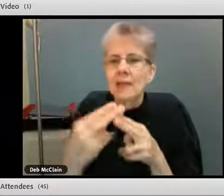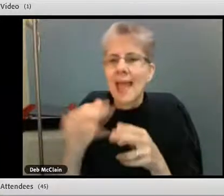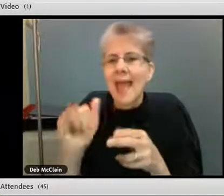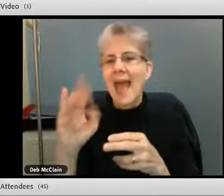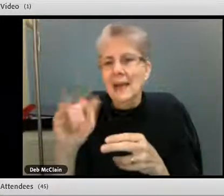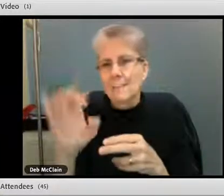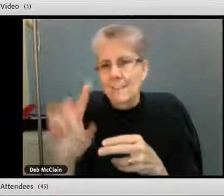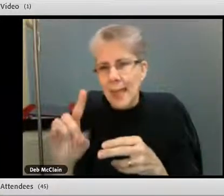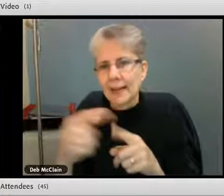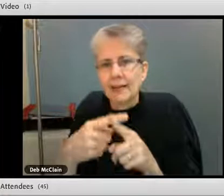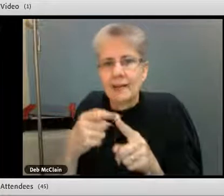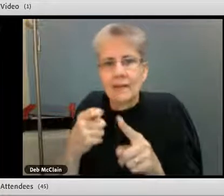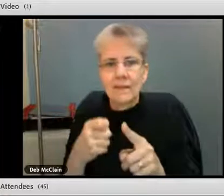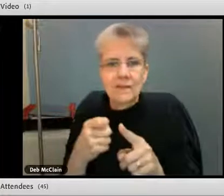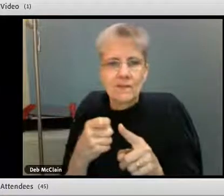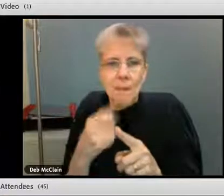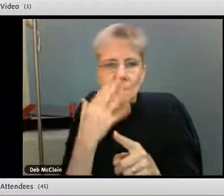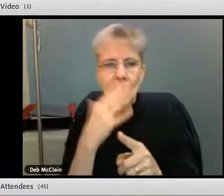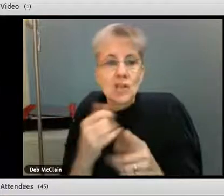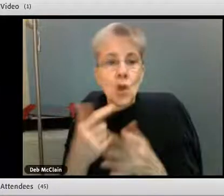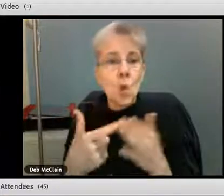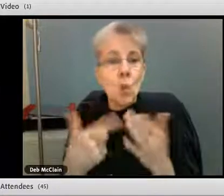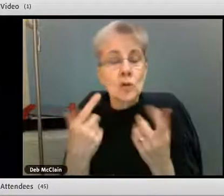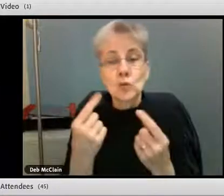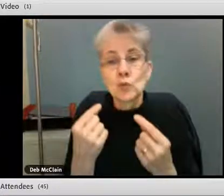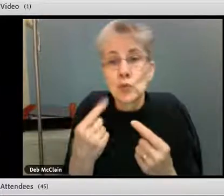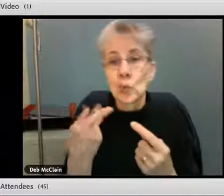So what you can do -- again, the cat -- it's not like the most exciting thing,